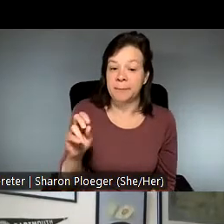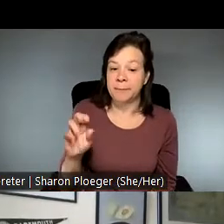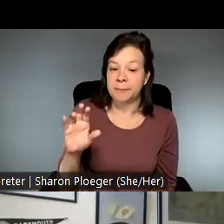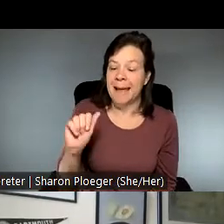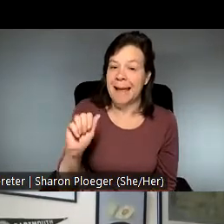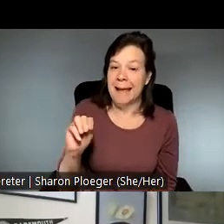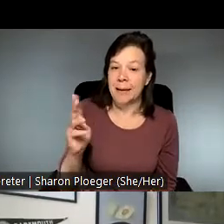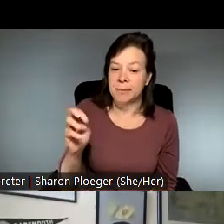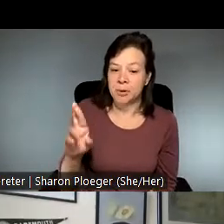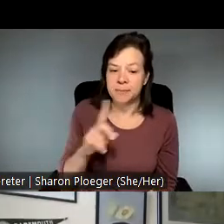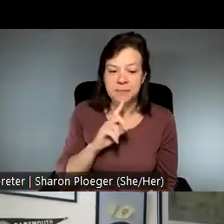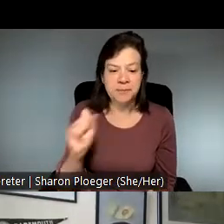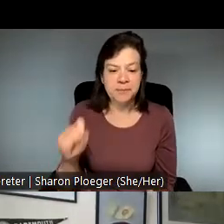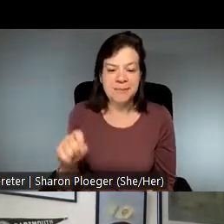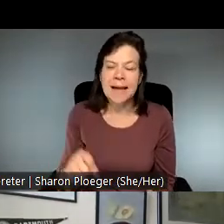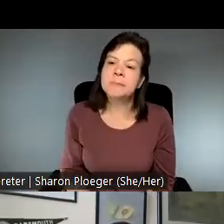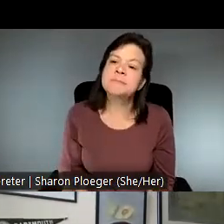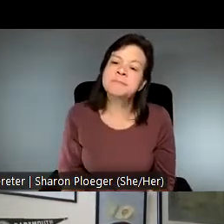So a Braille display can really be used